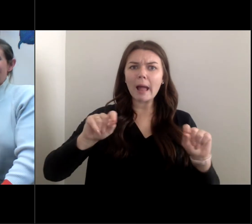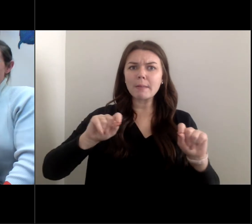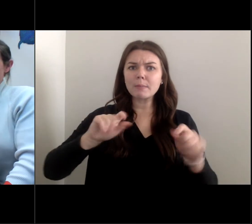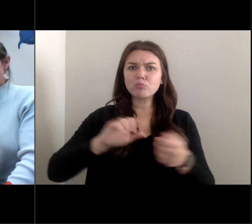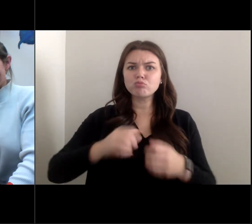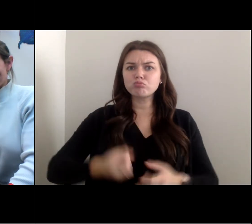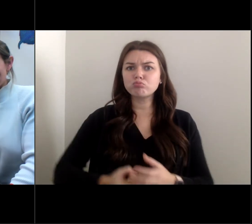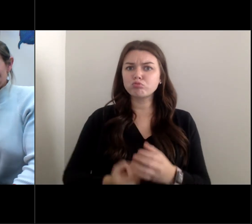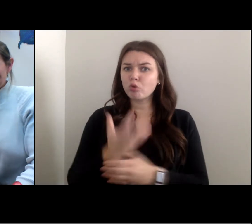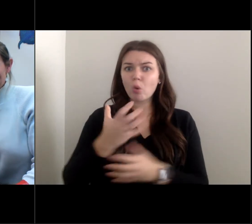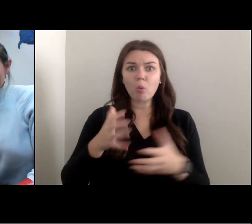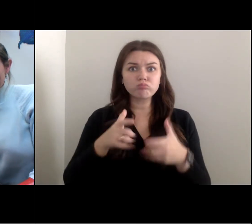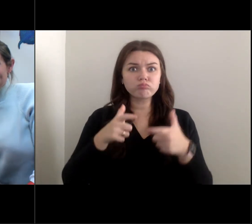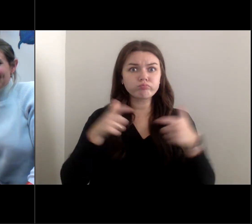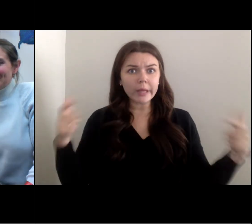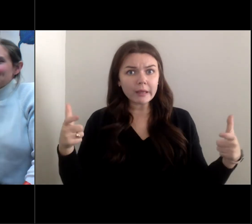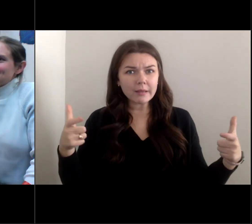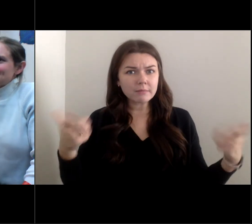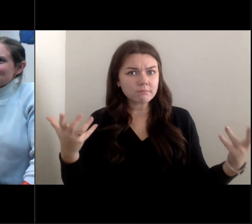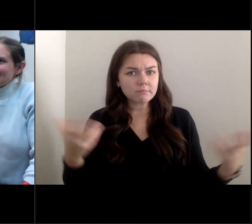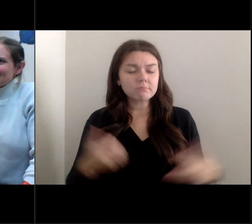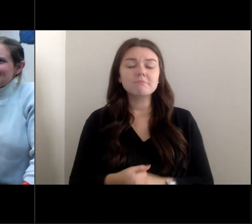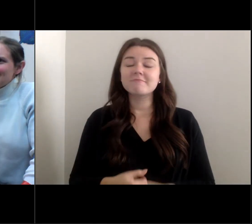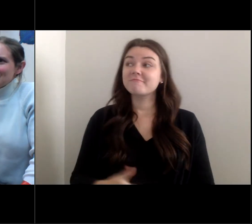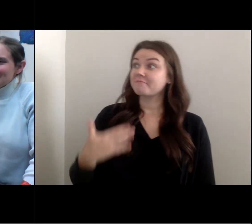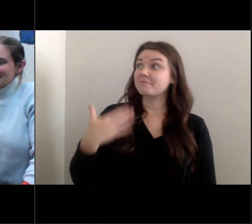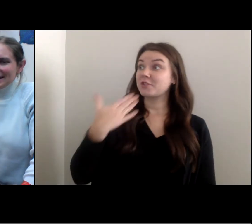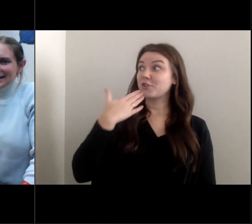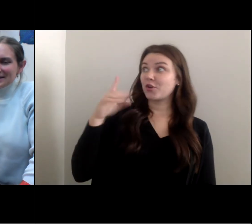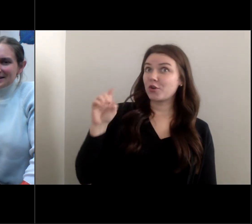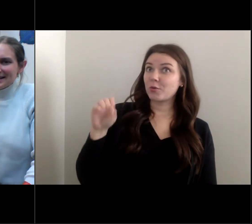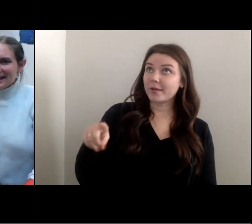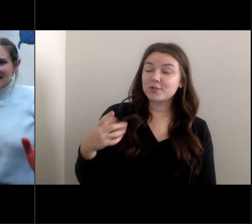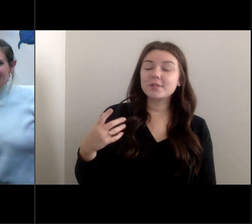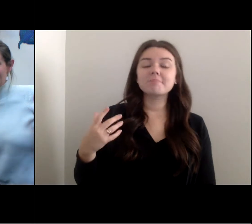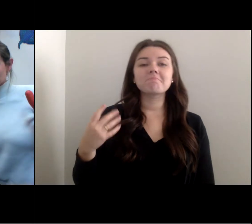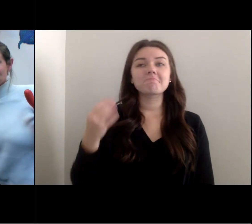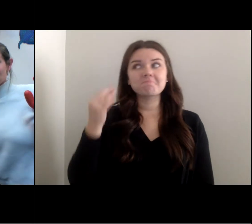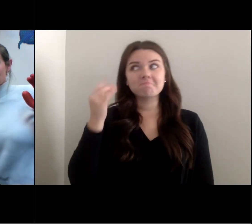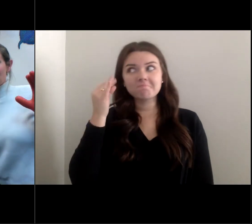Oh, that's a really good question. Let's see, they can get...